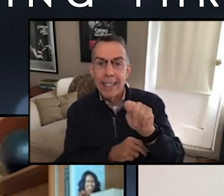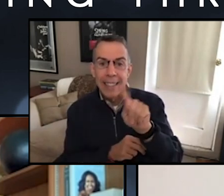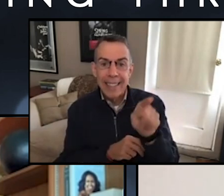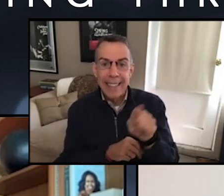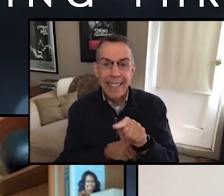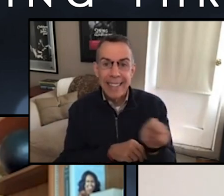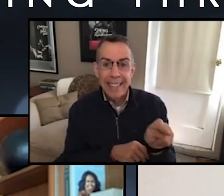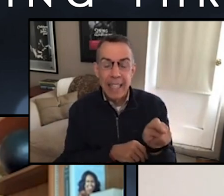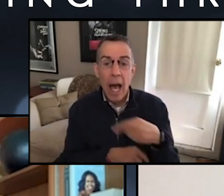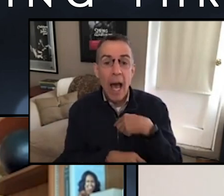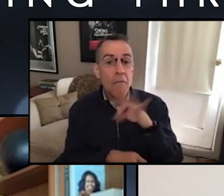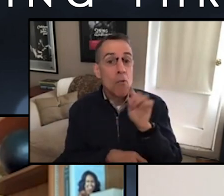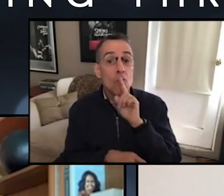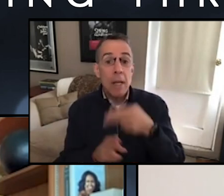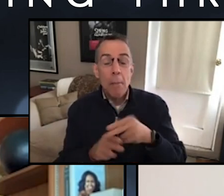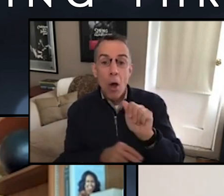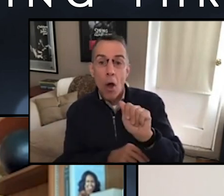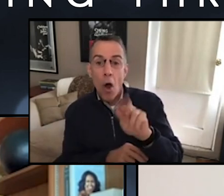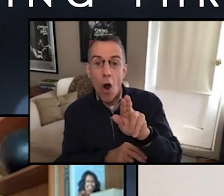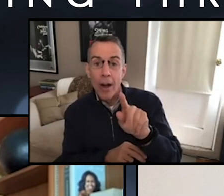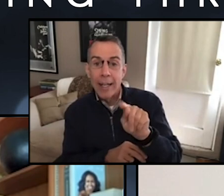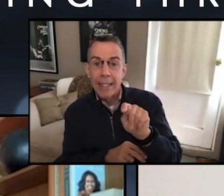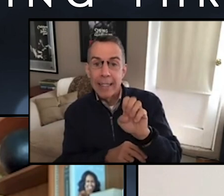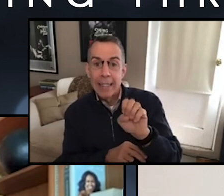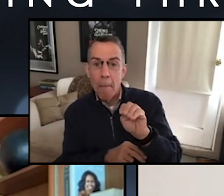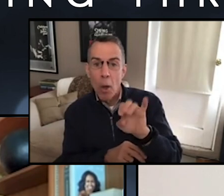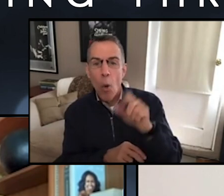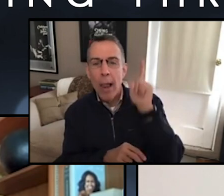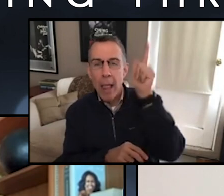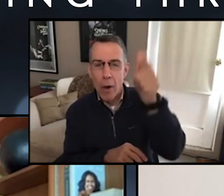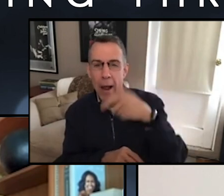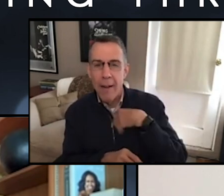find out his name was Artemio, his full name. But then we got into a much more